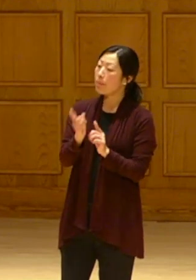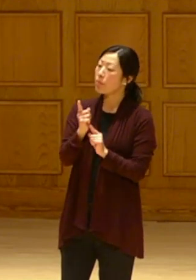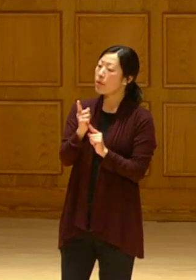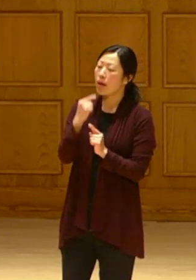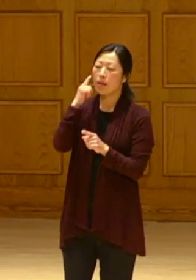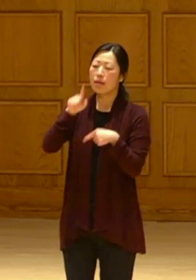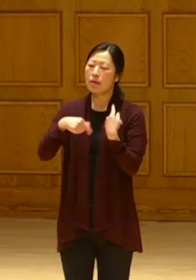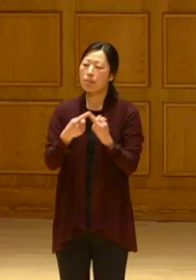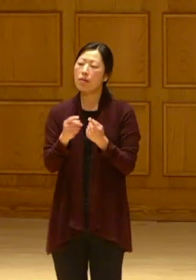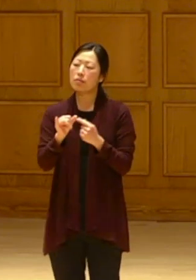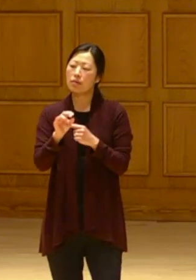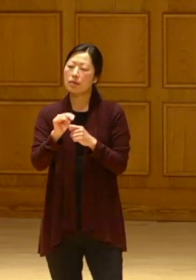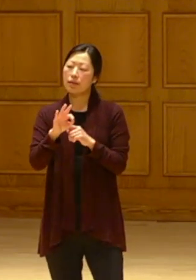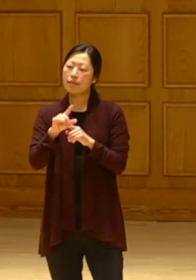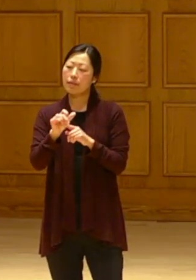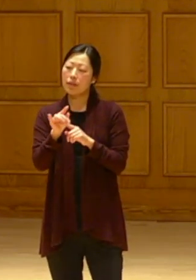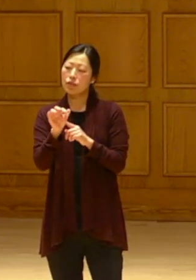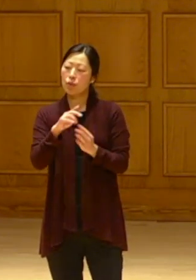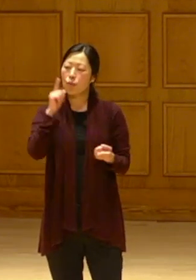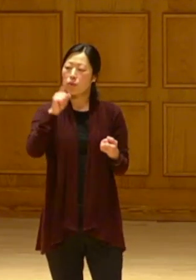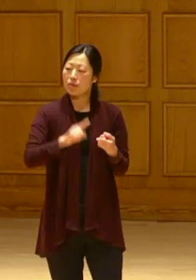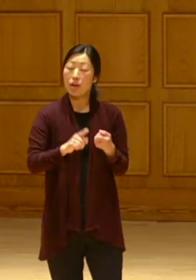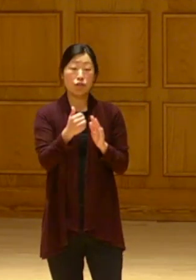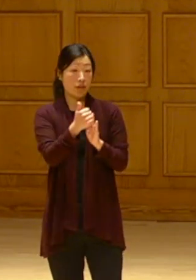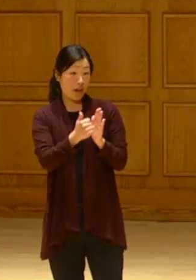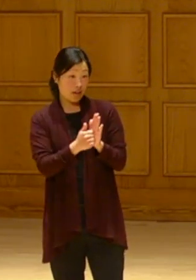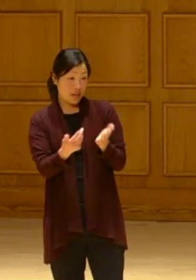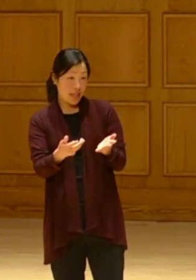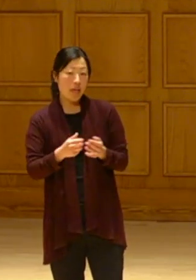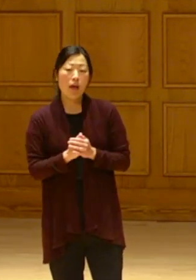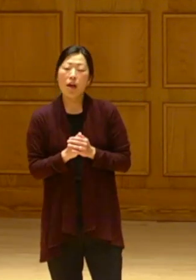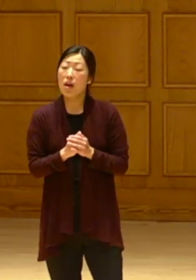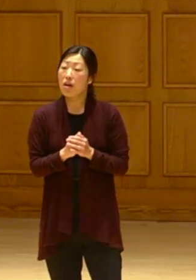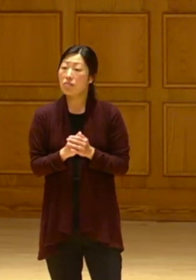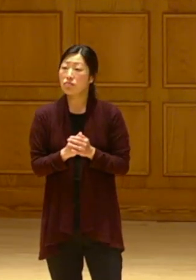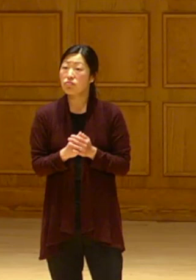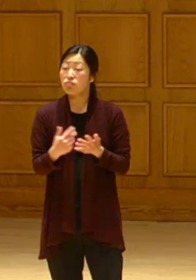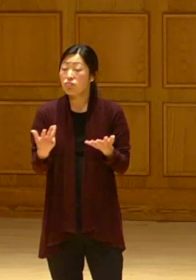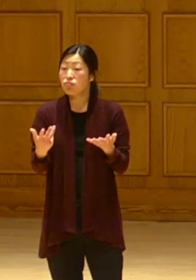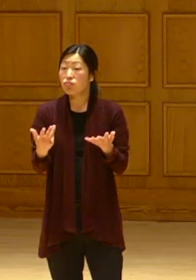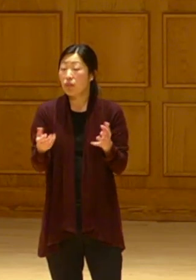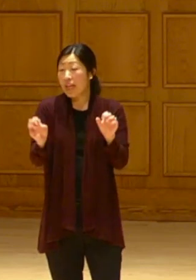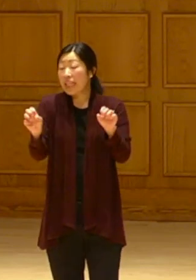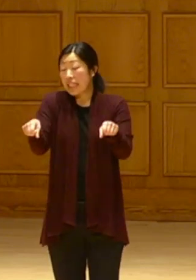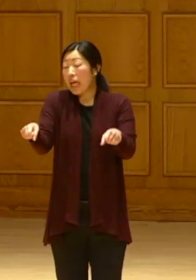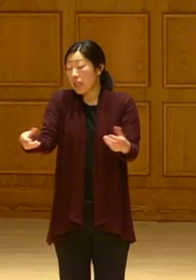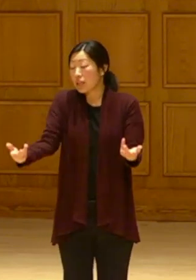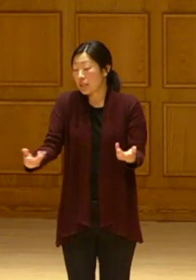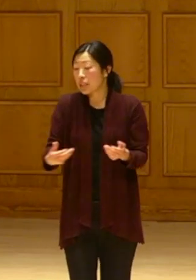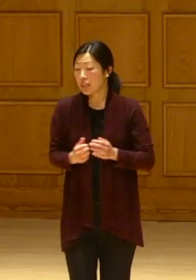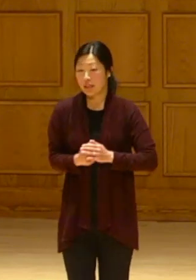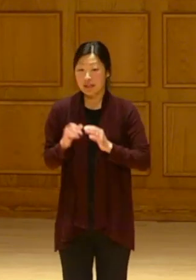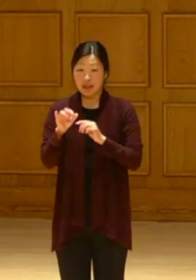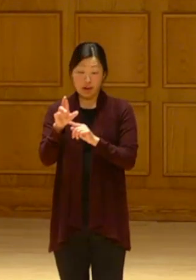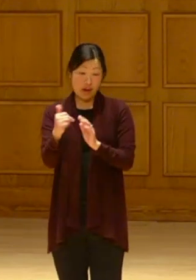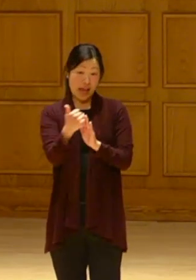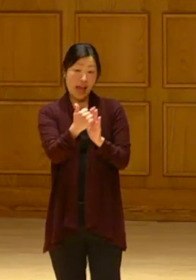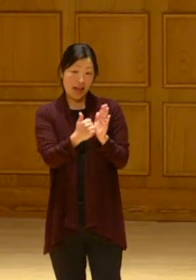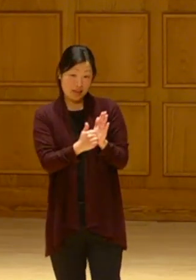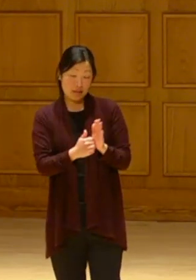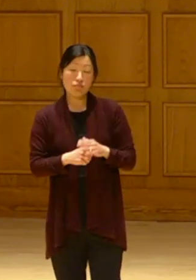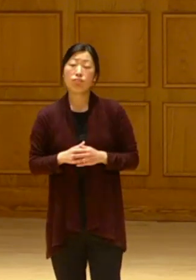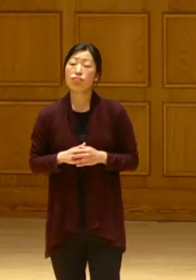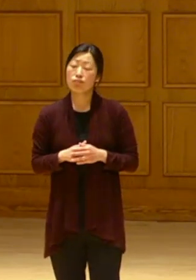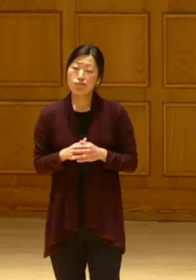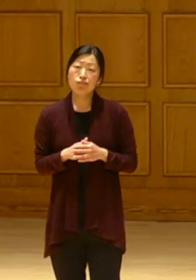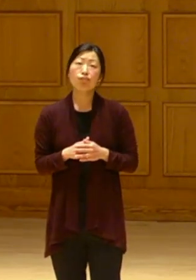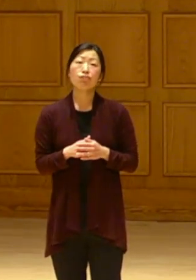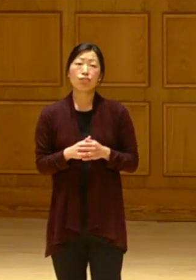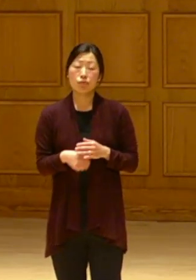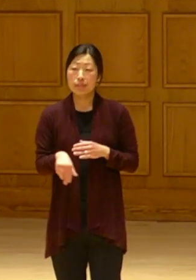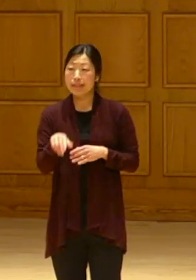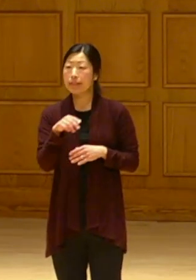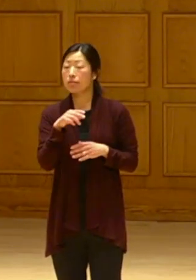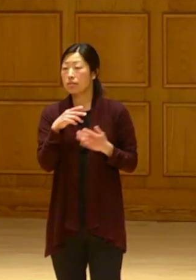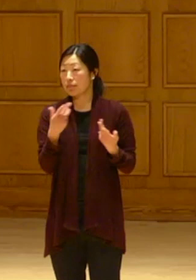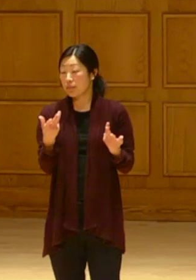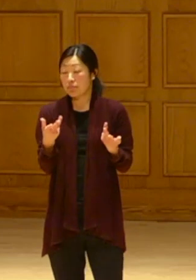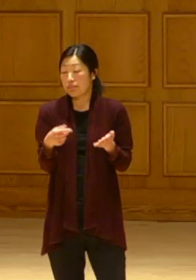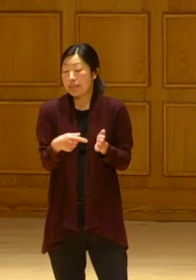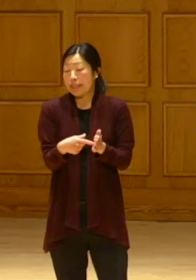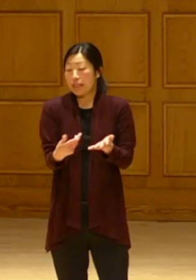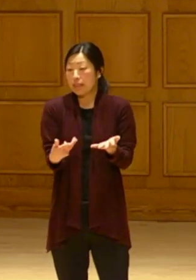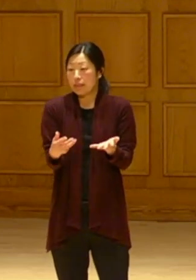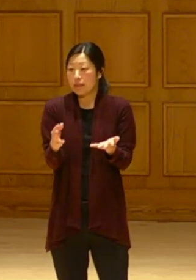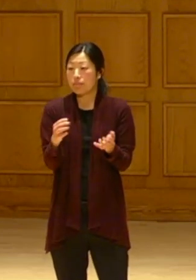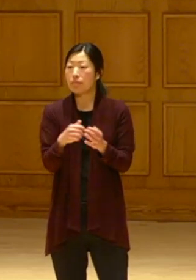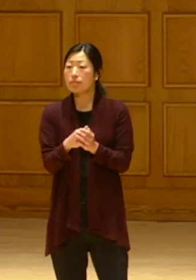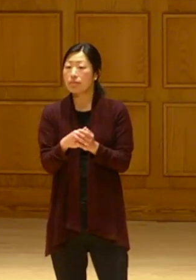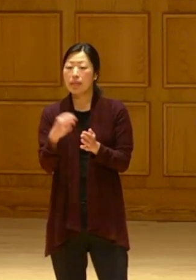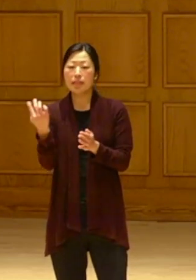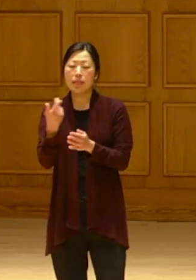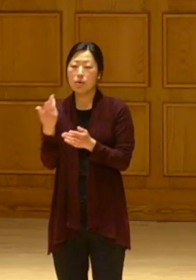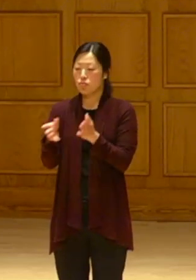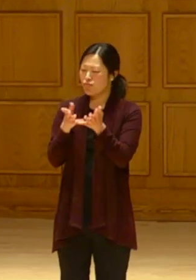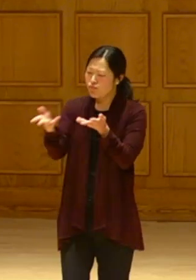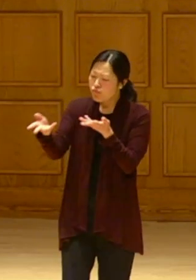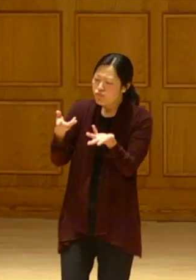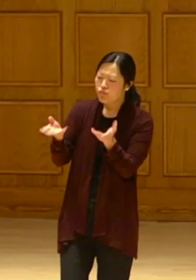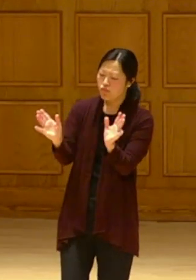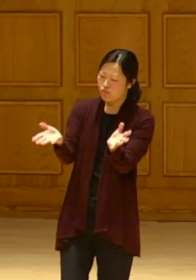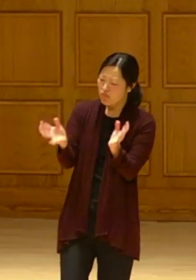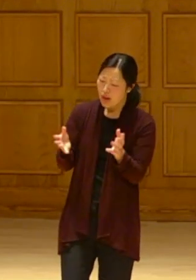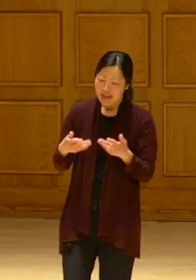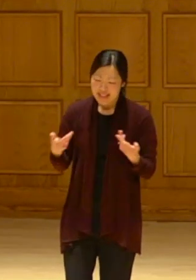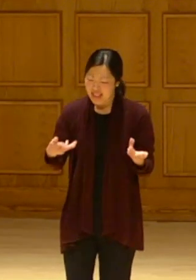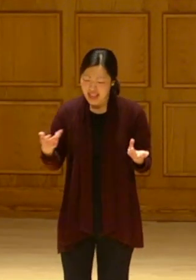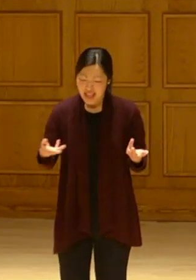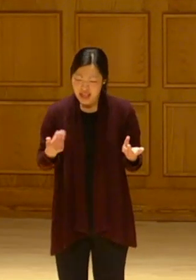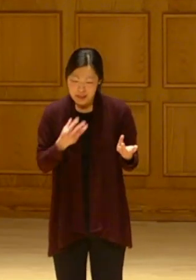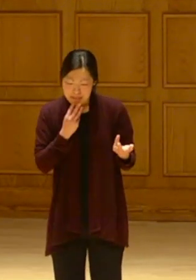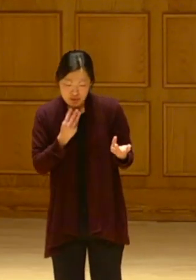What opportunities are in the current political moment?